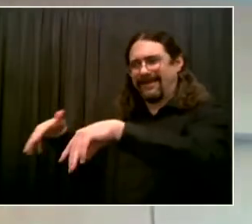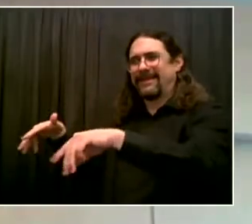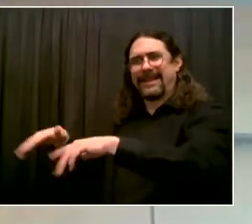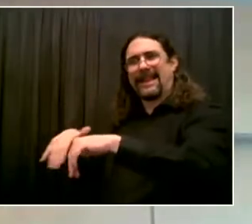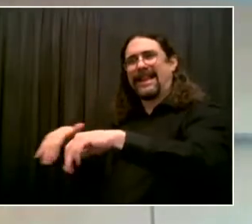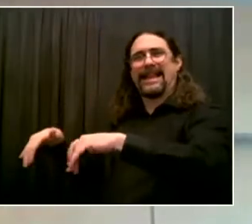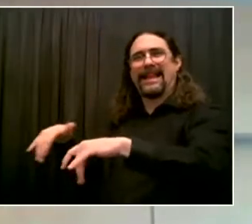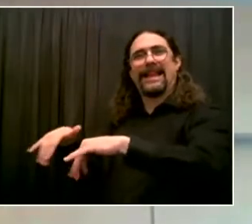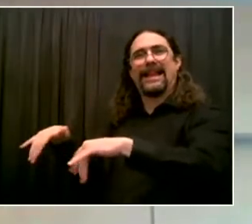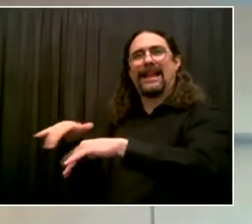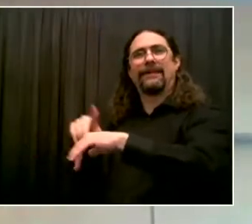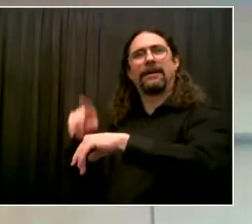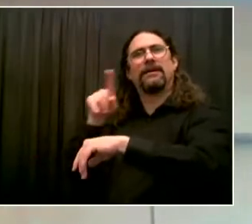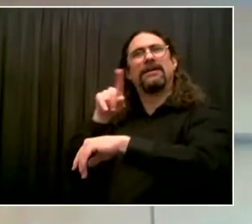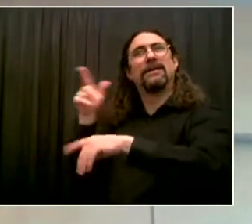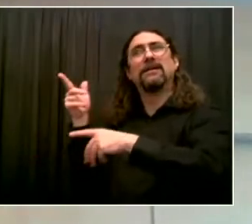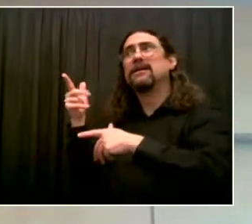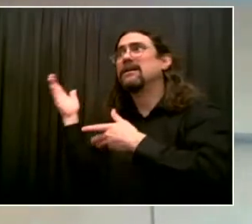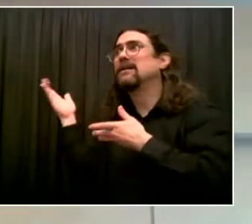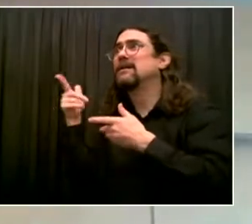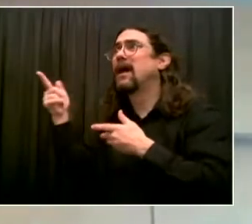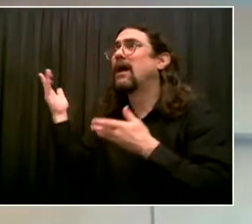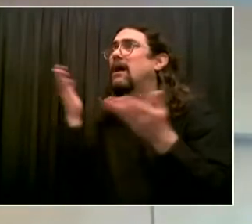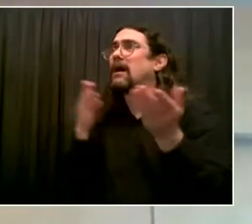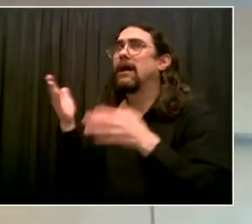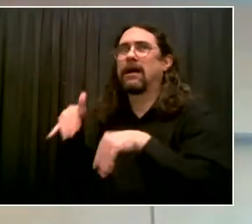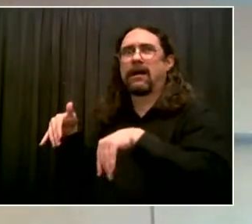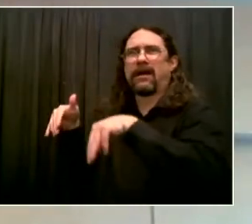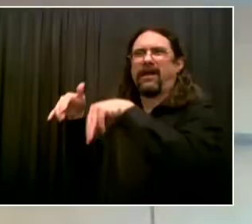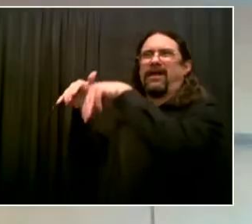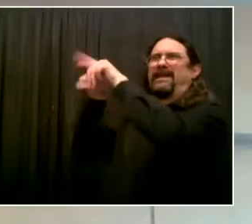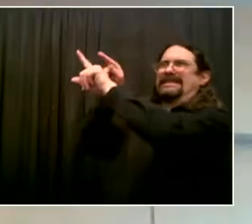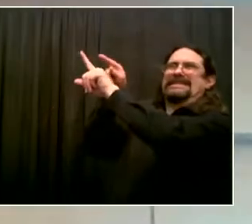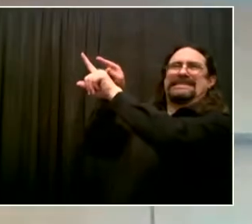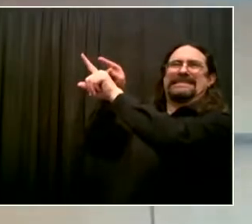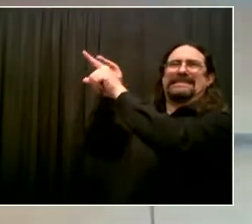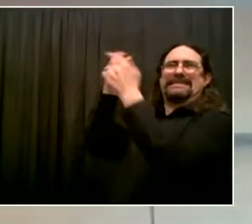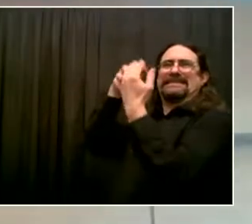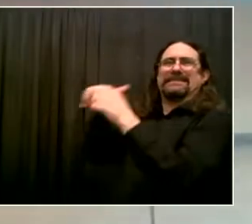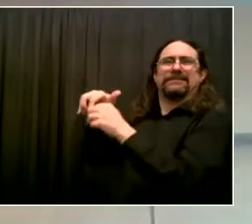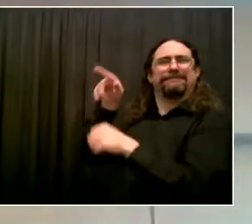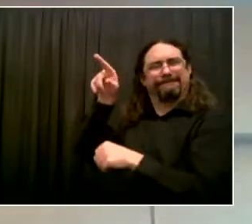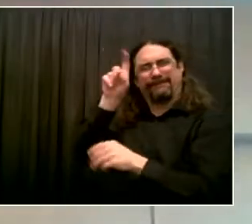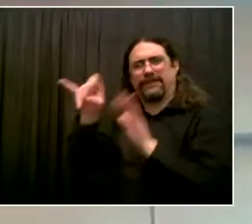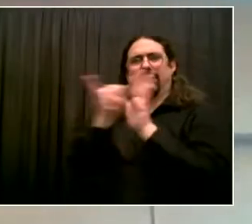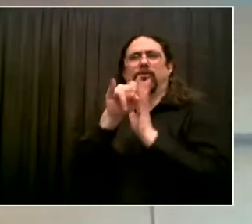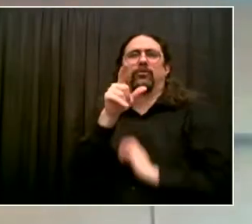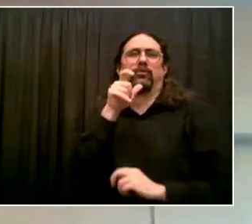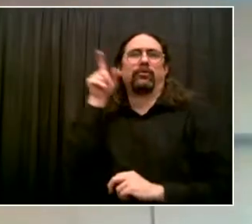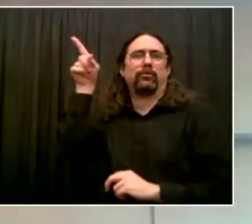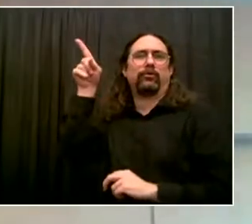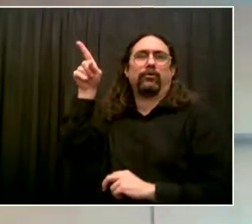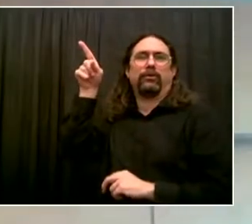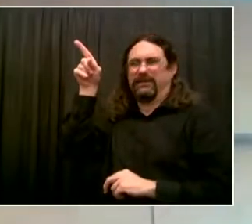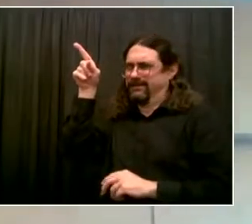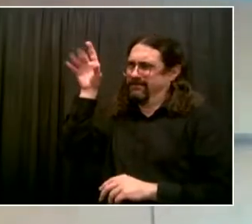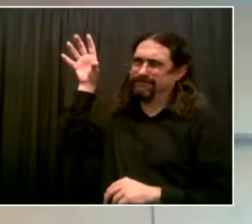POPLAUTION THAT'S RESPONSIBLE